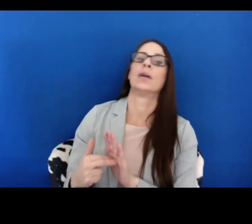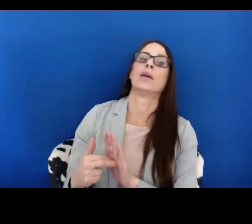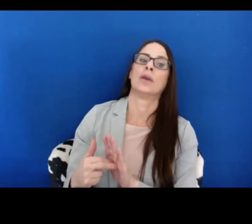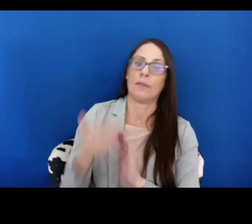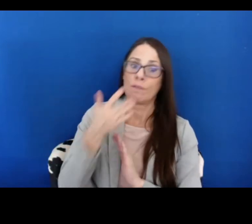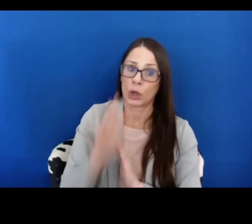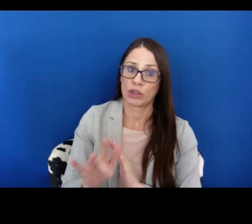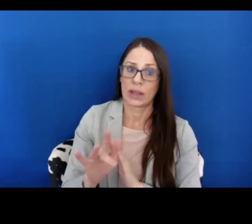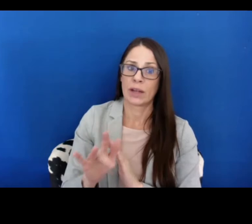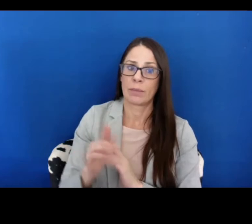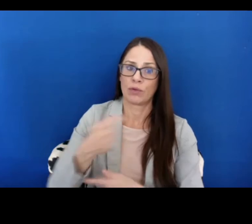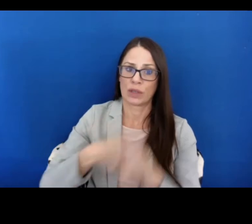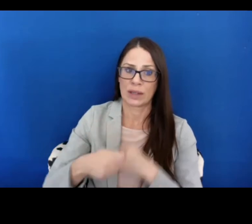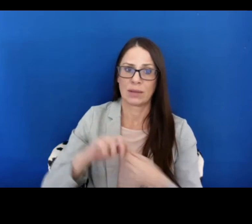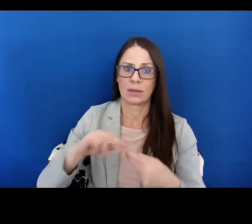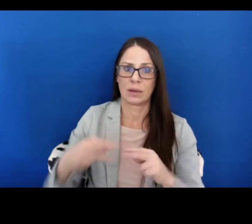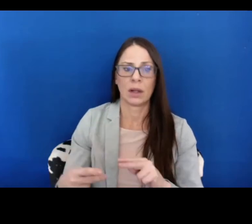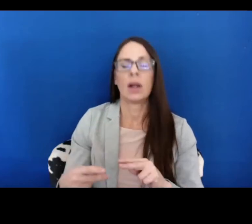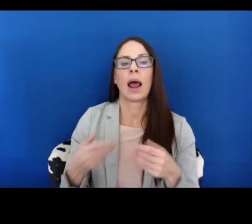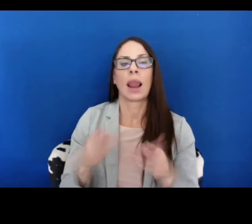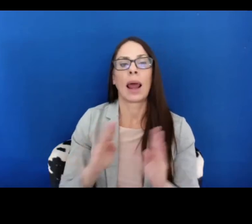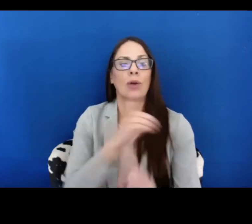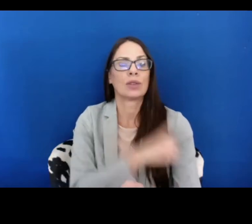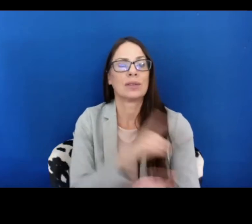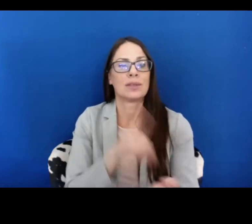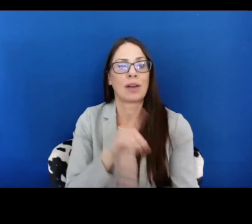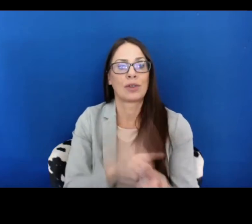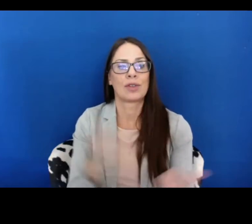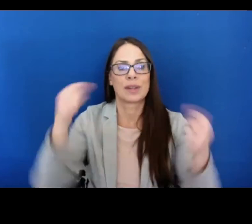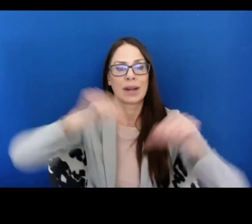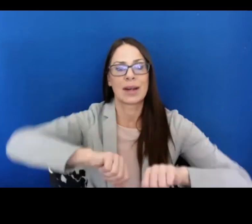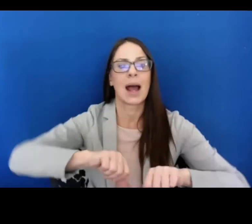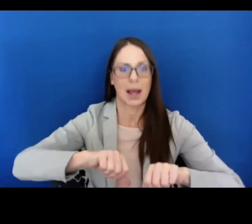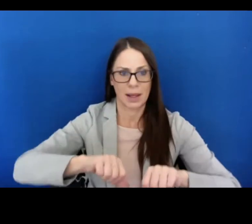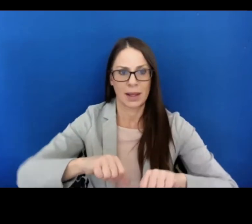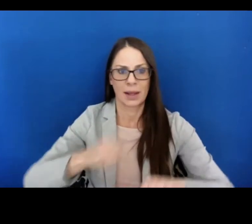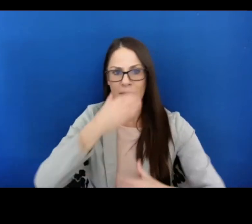allowed doctors to deny ventilator access to patients with intellectual disabilities,